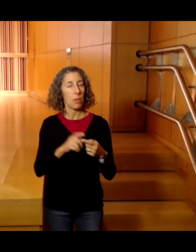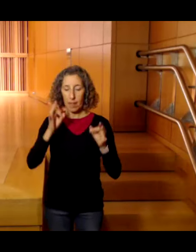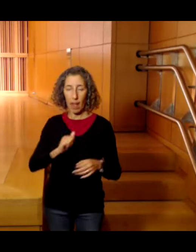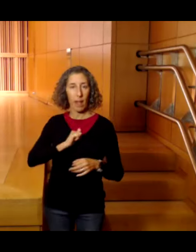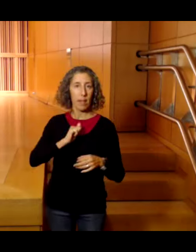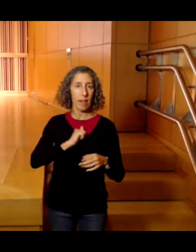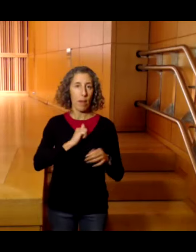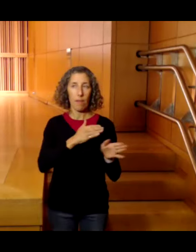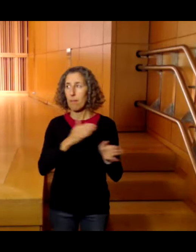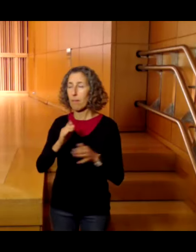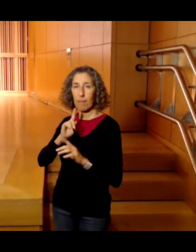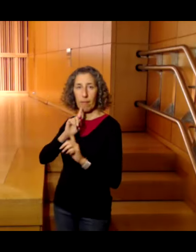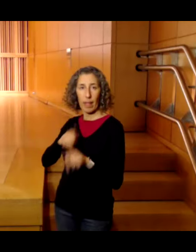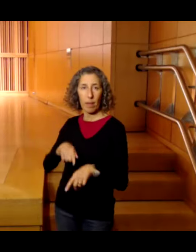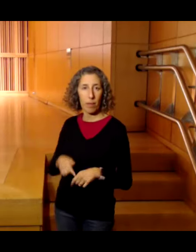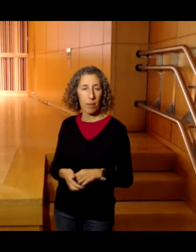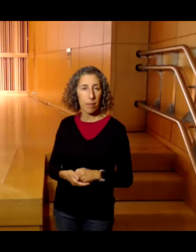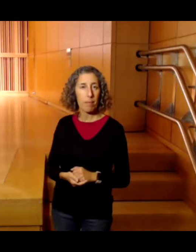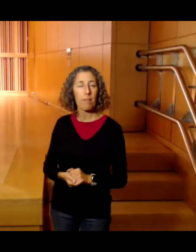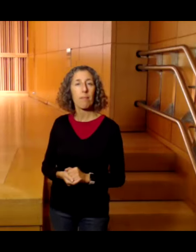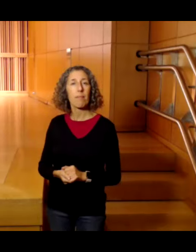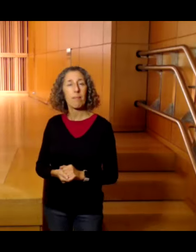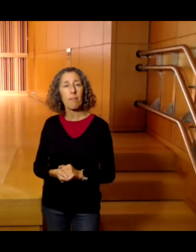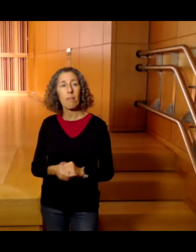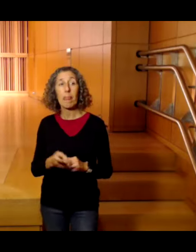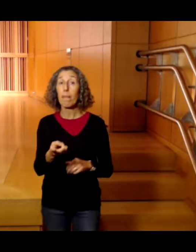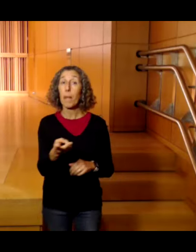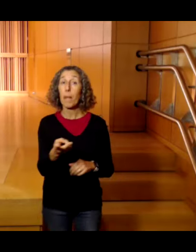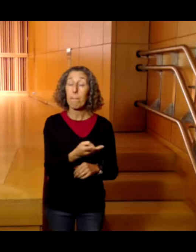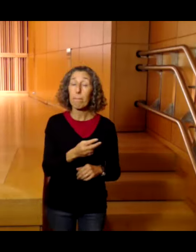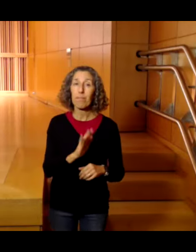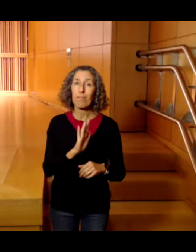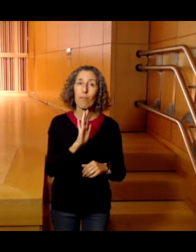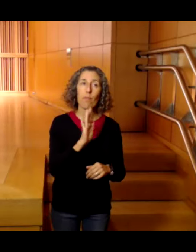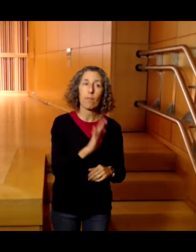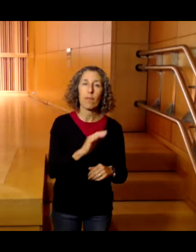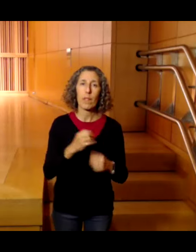The boldness of their actions. taught James, and perhaps Billy too.